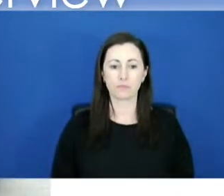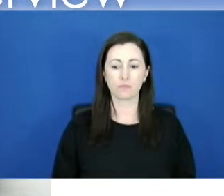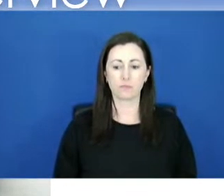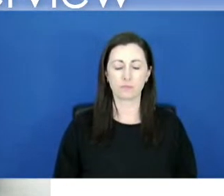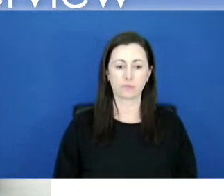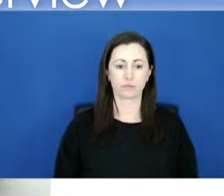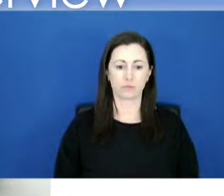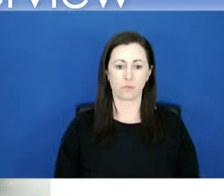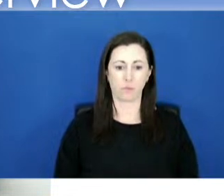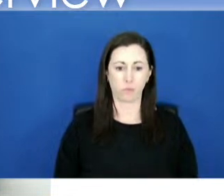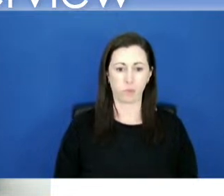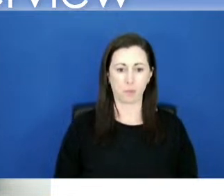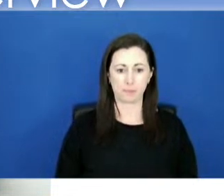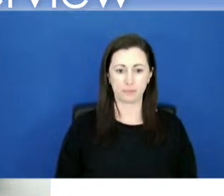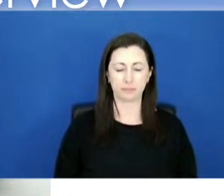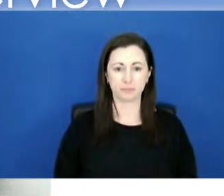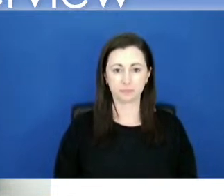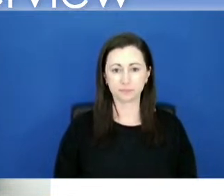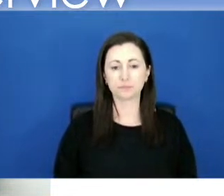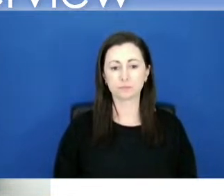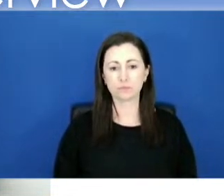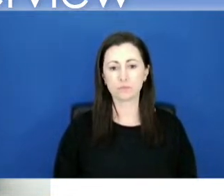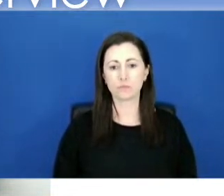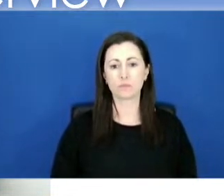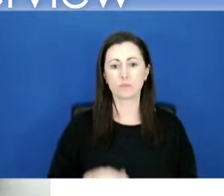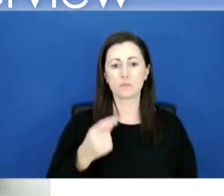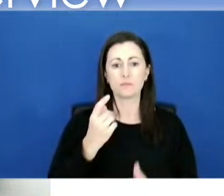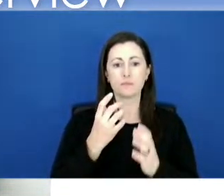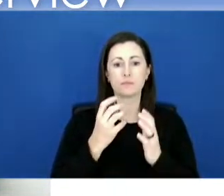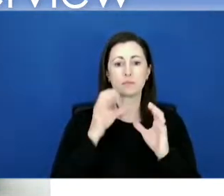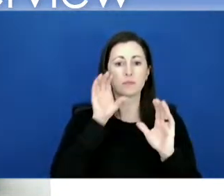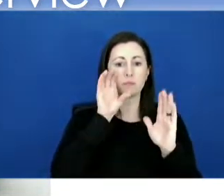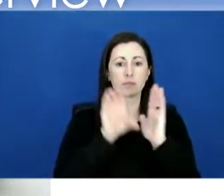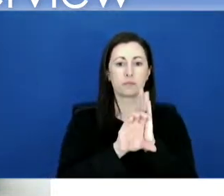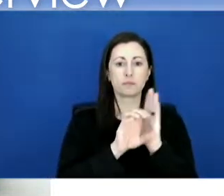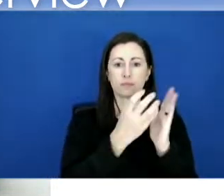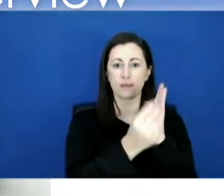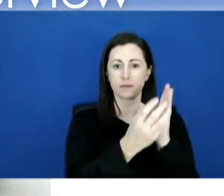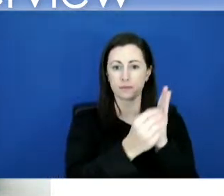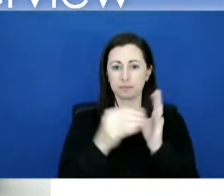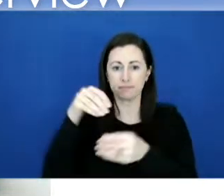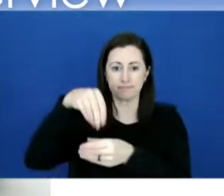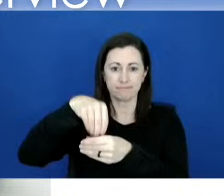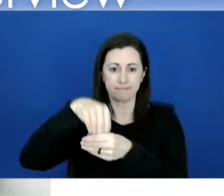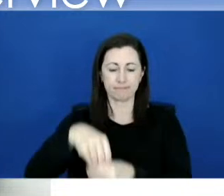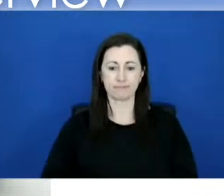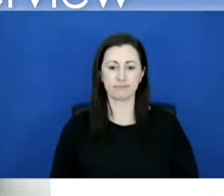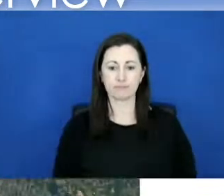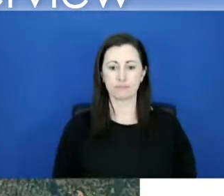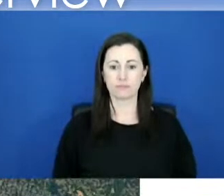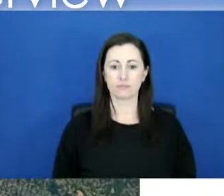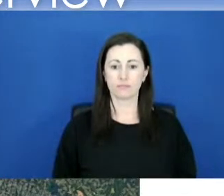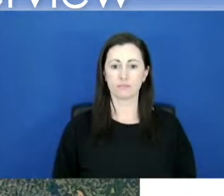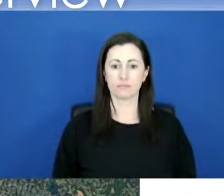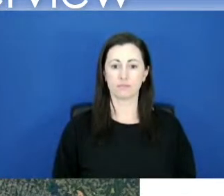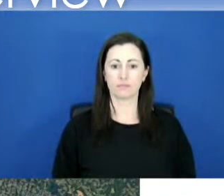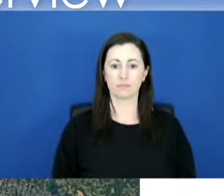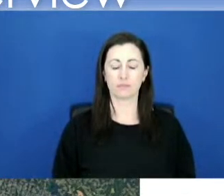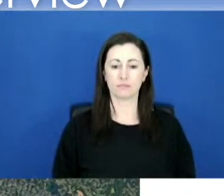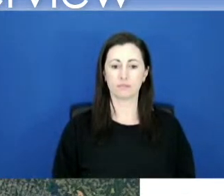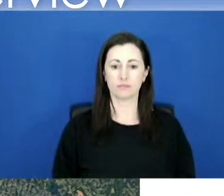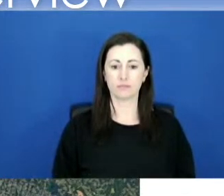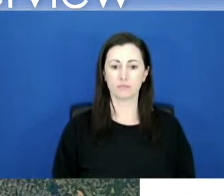THIS IS ONE OF THE SMALLER